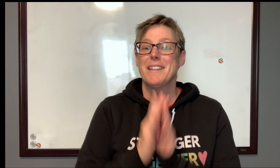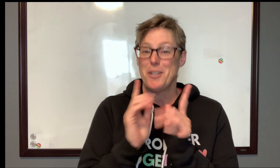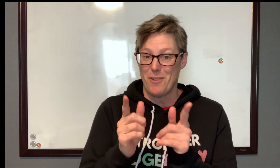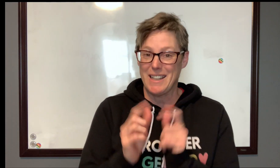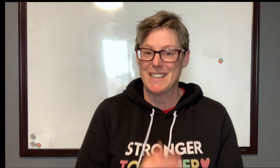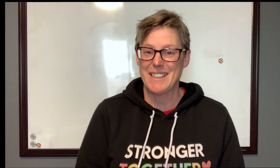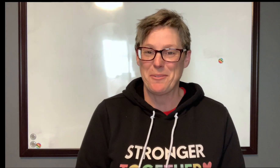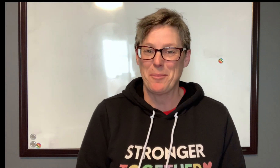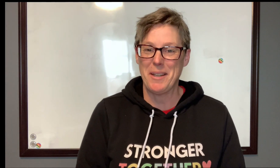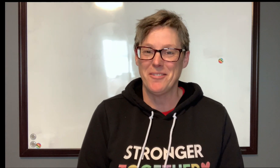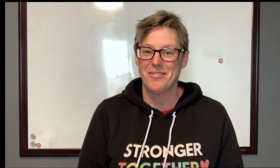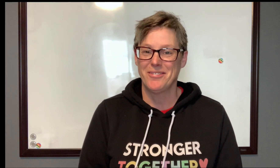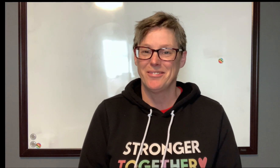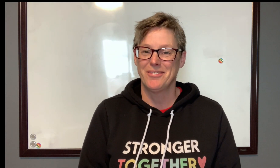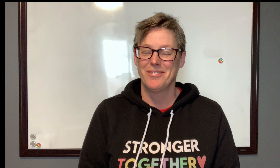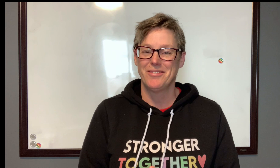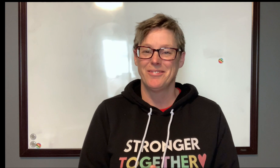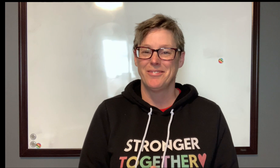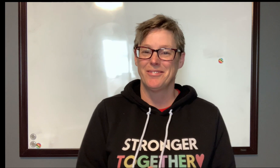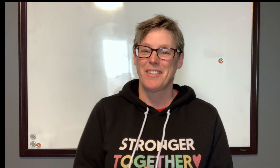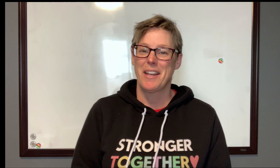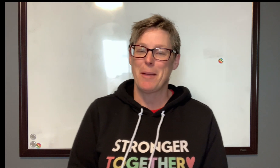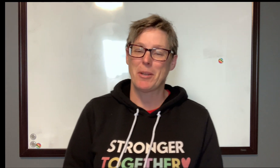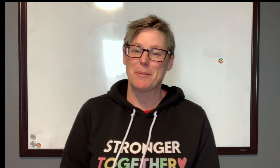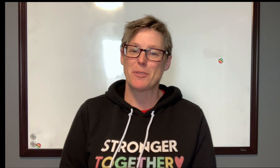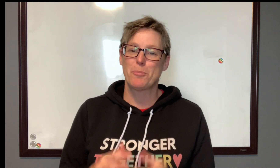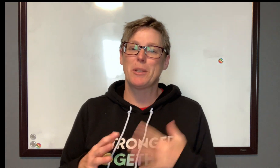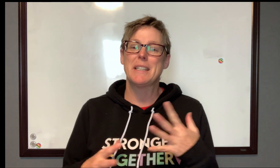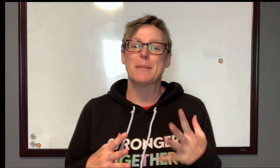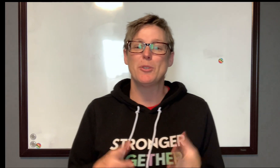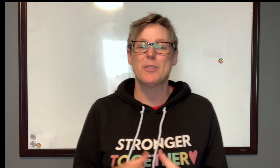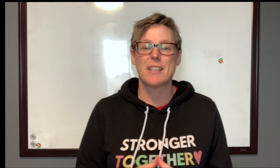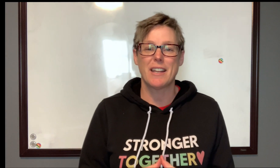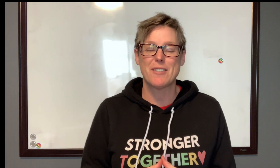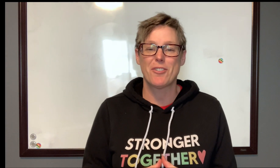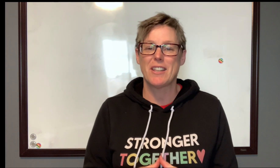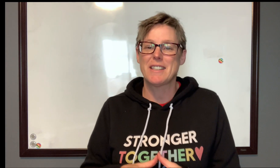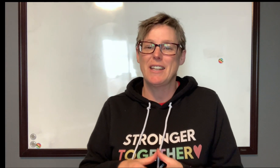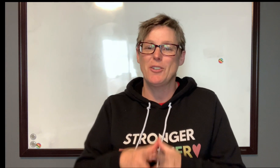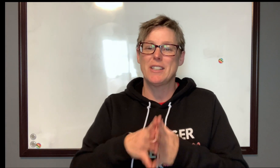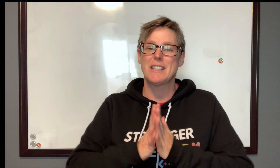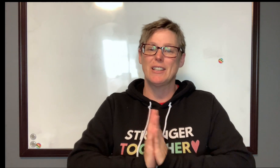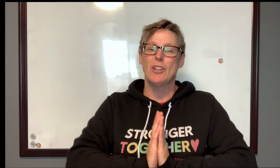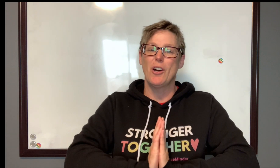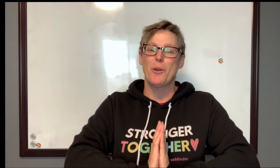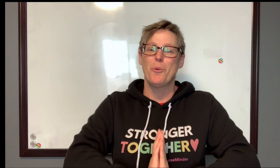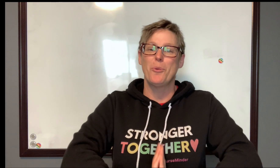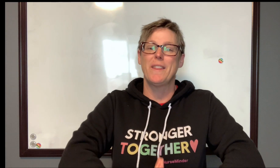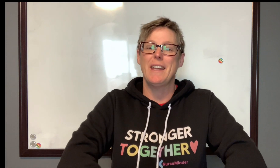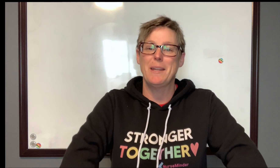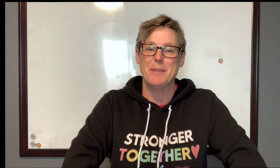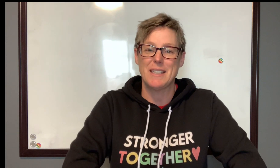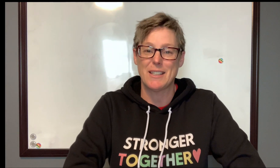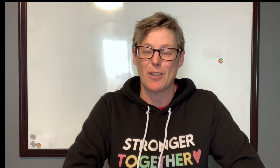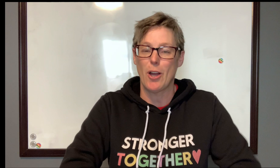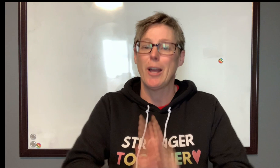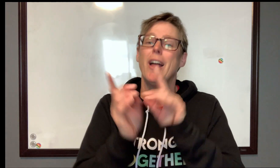you ready to sing with me i'm gonna put in some new signs for this and you